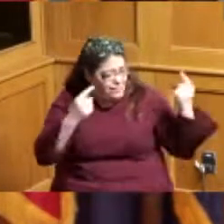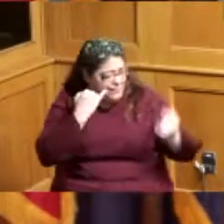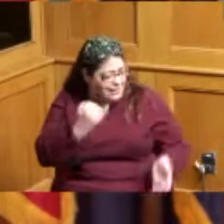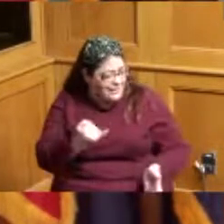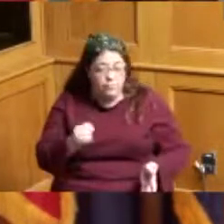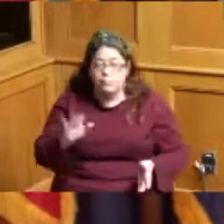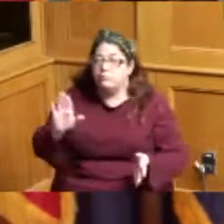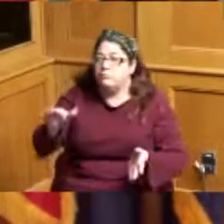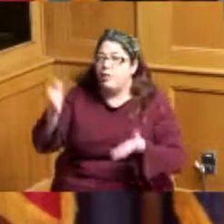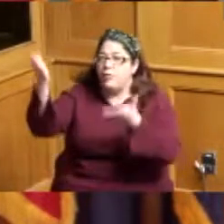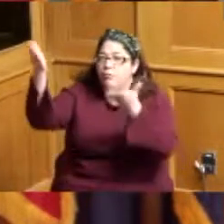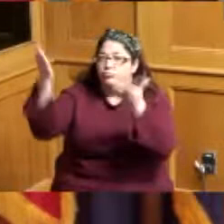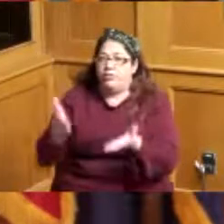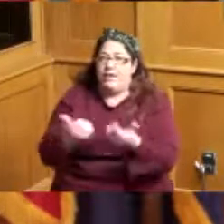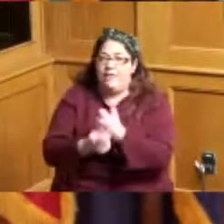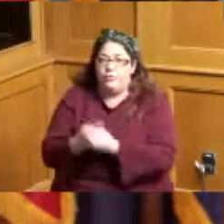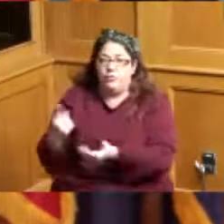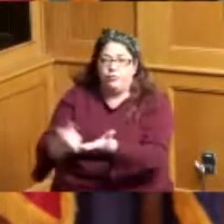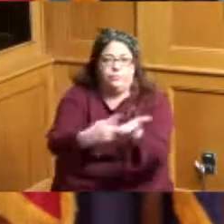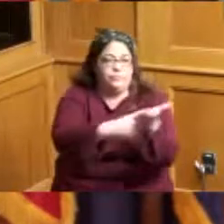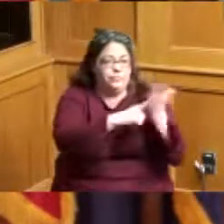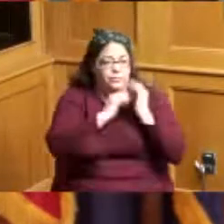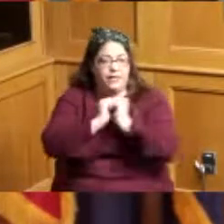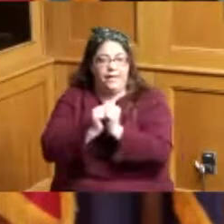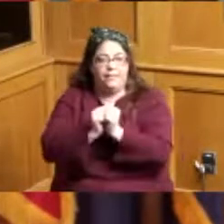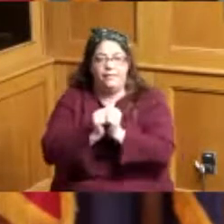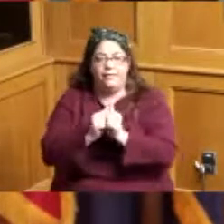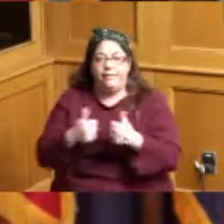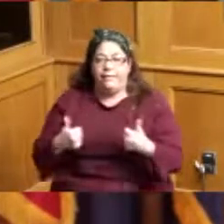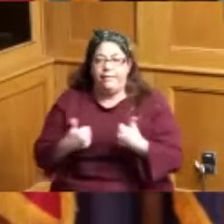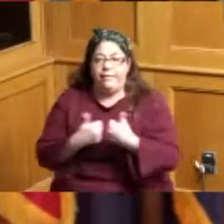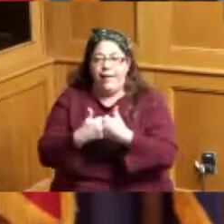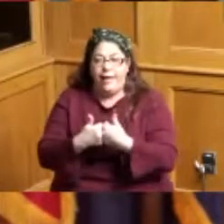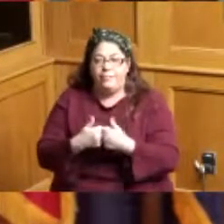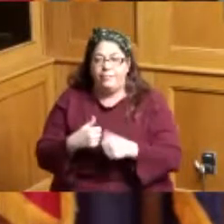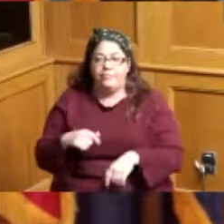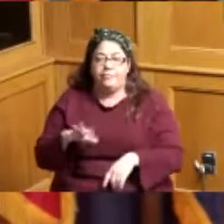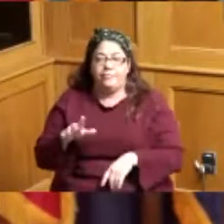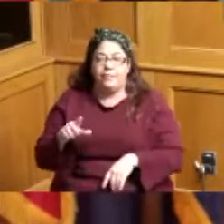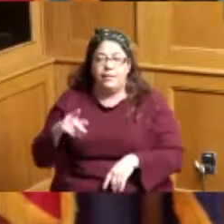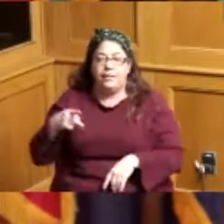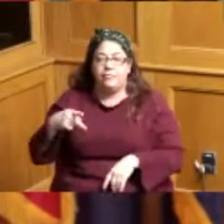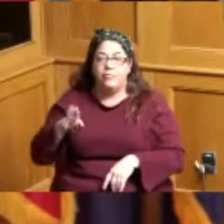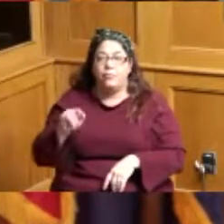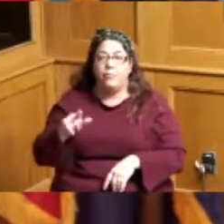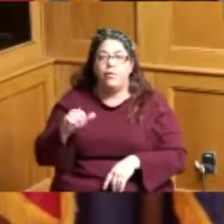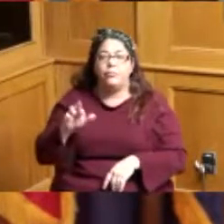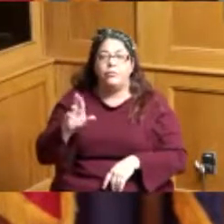let's bring everybody together we had a game at uc I mean a game at Paul Brown Stadium uc versus Ohio